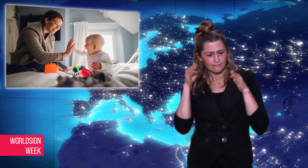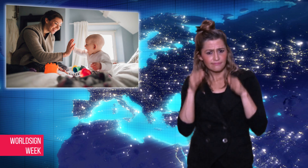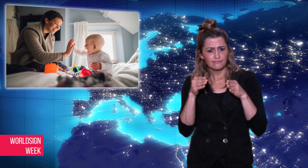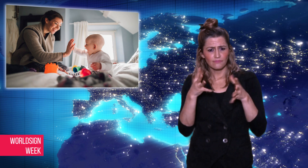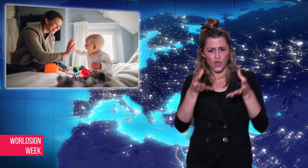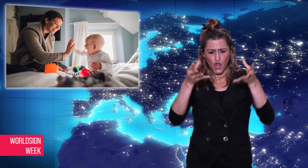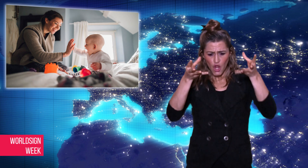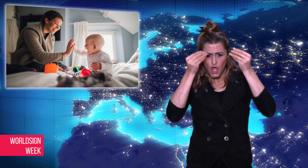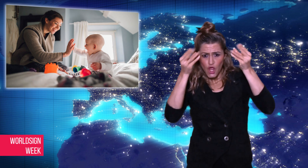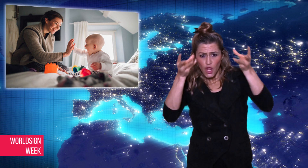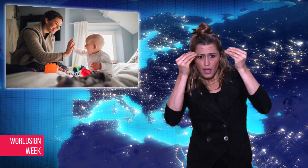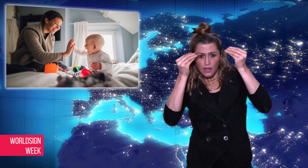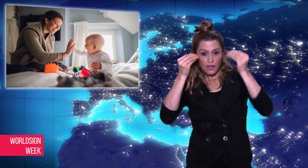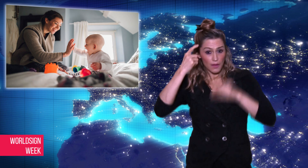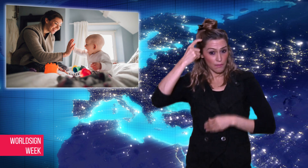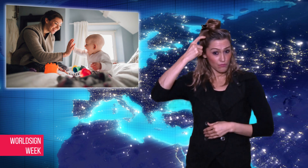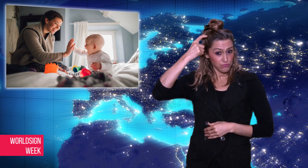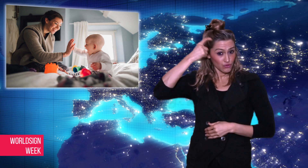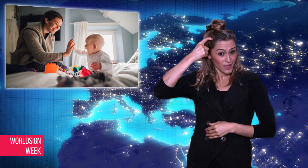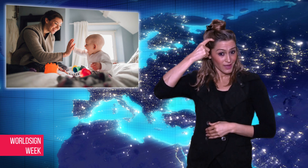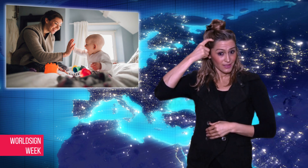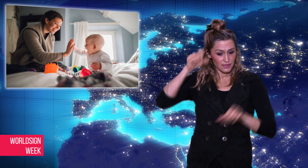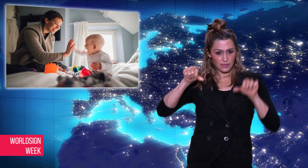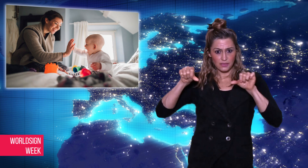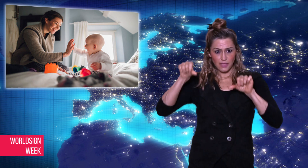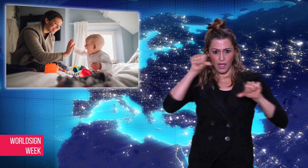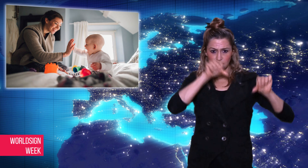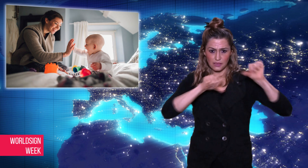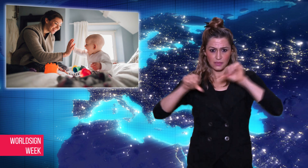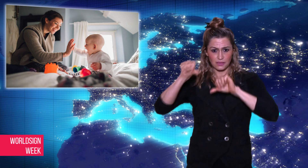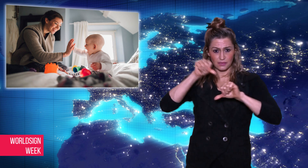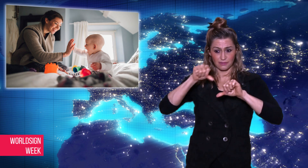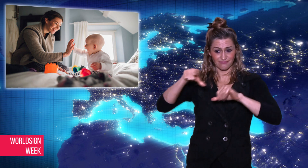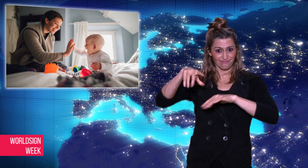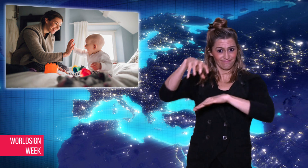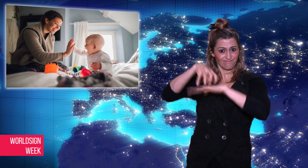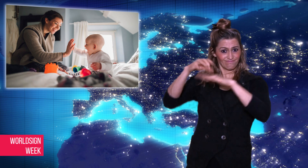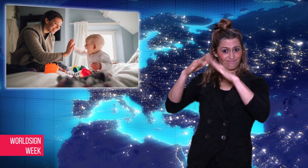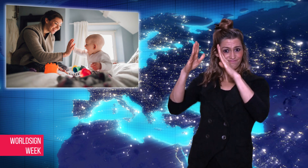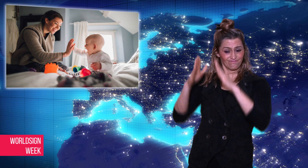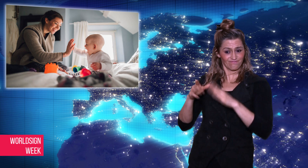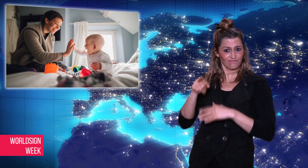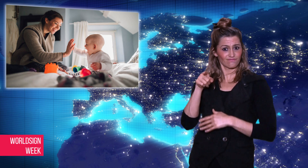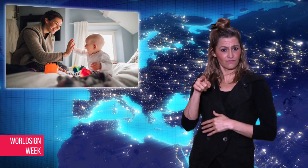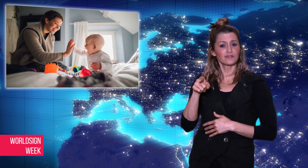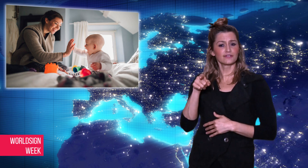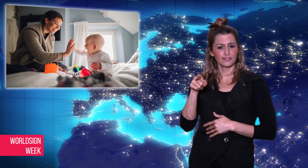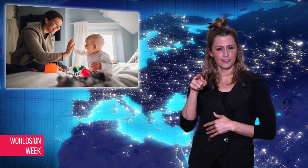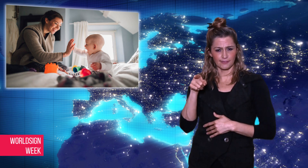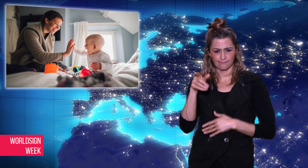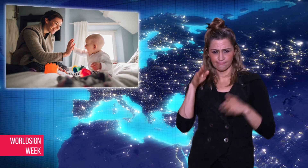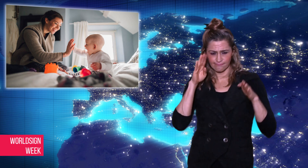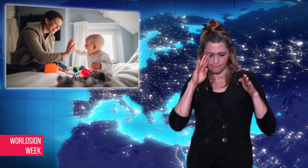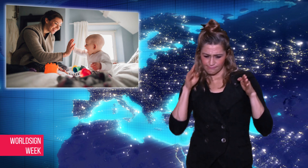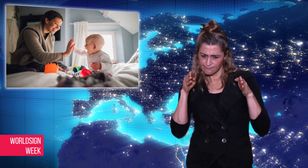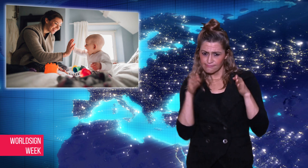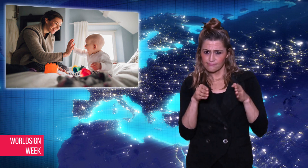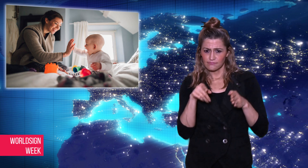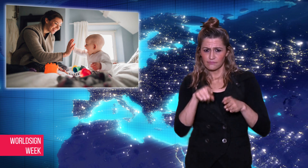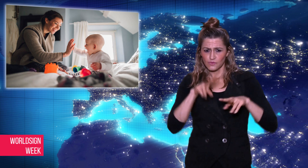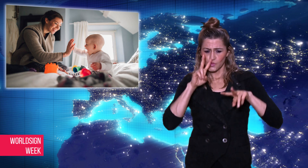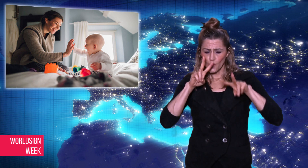communicate through eye gazing.